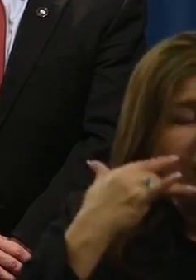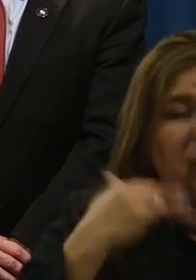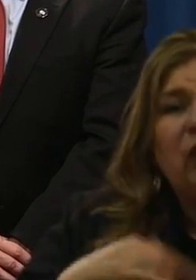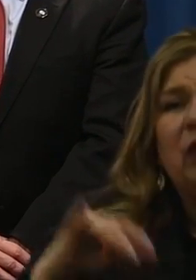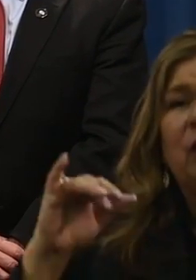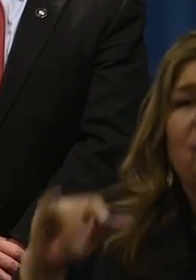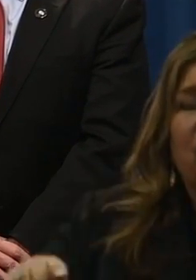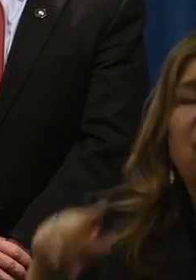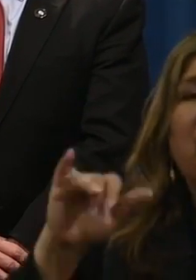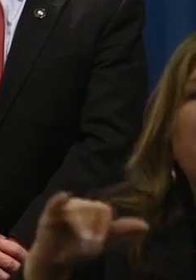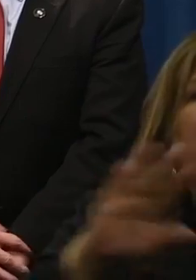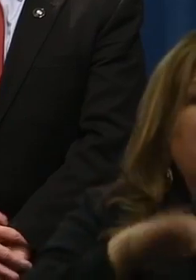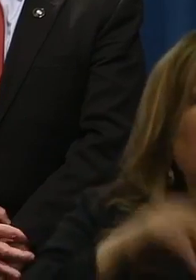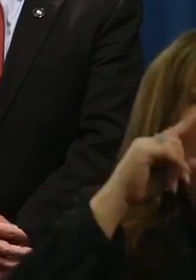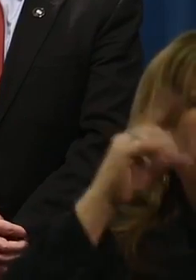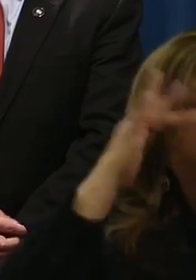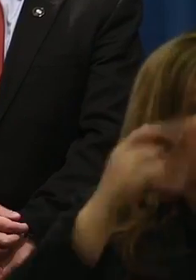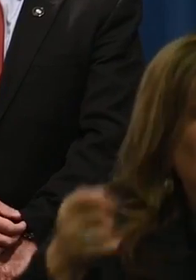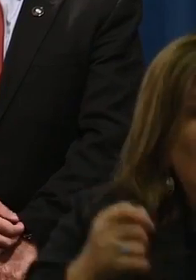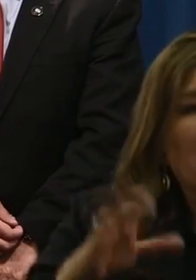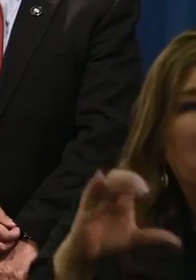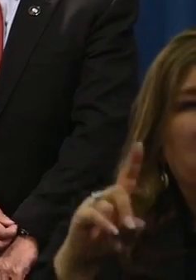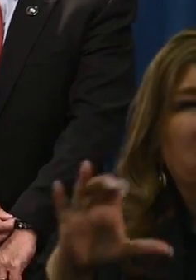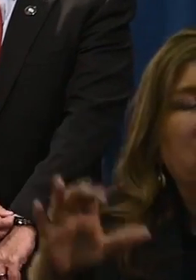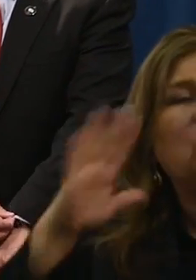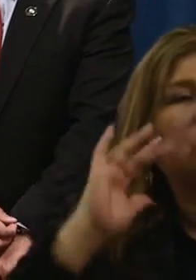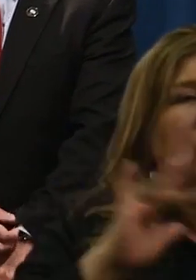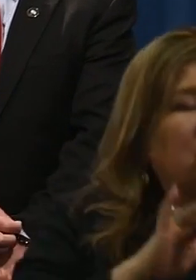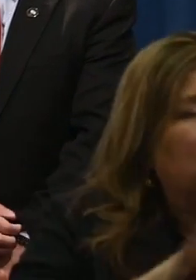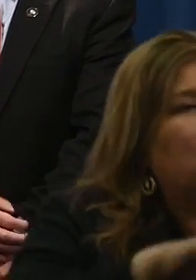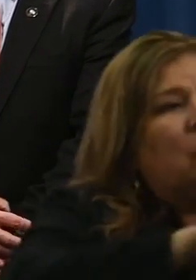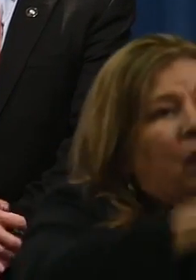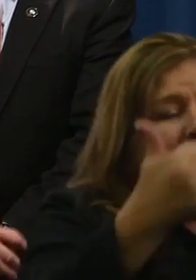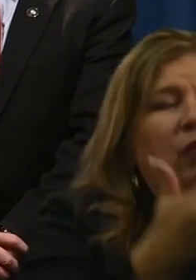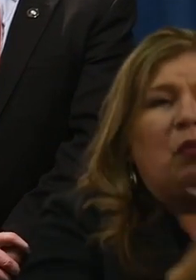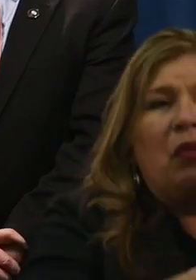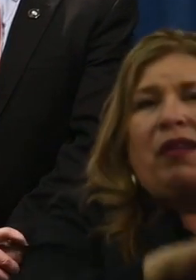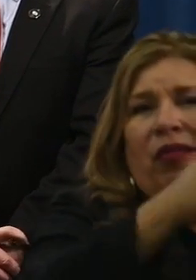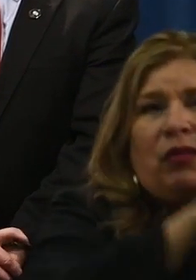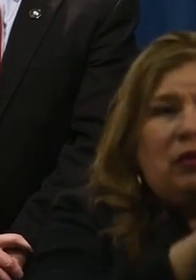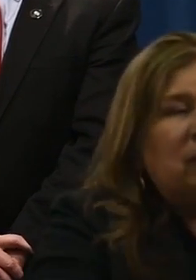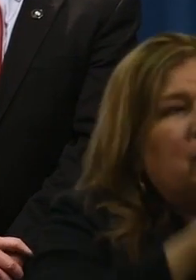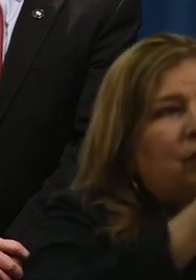protocols to do the same for folks that reside in other parts of this country.